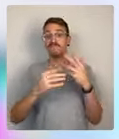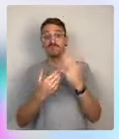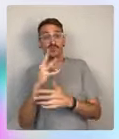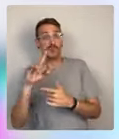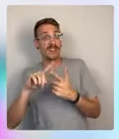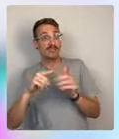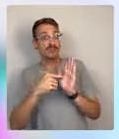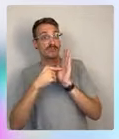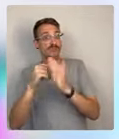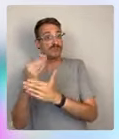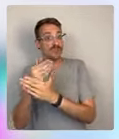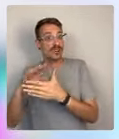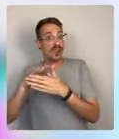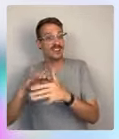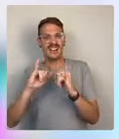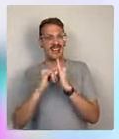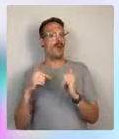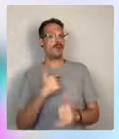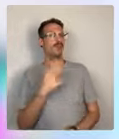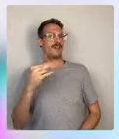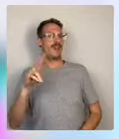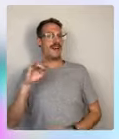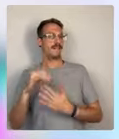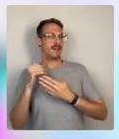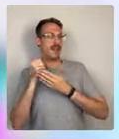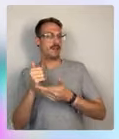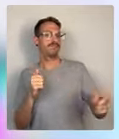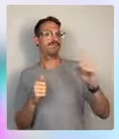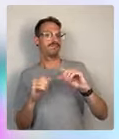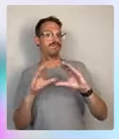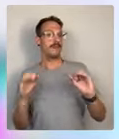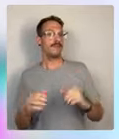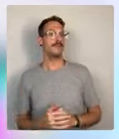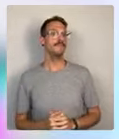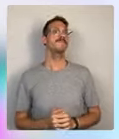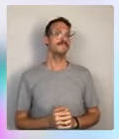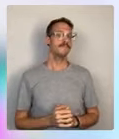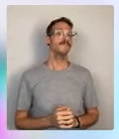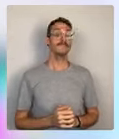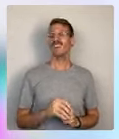will they actually do that? And how can Hive help companies think through that.